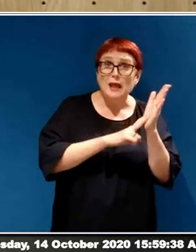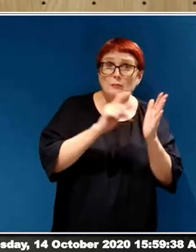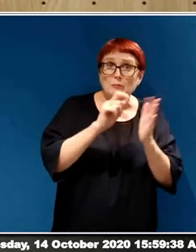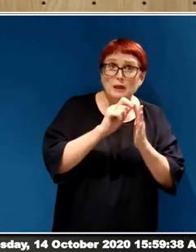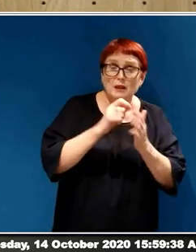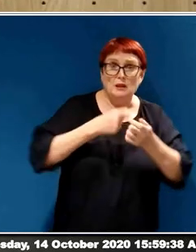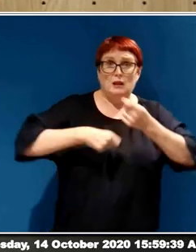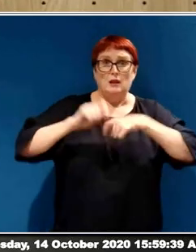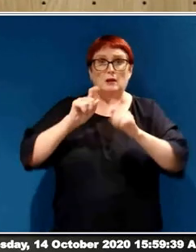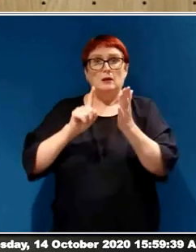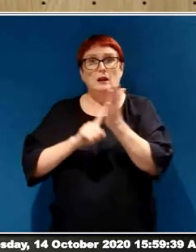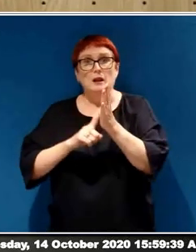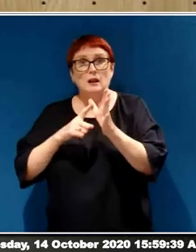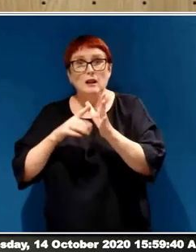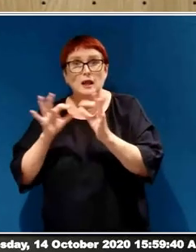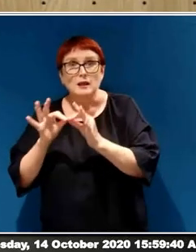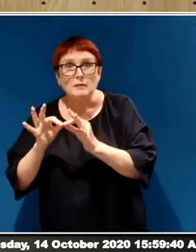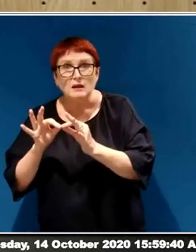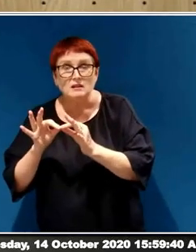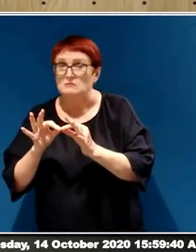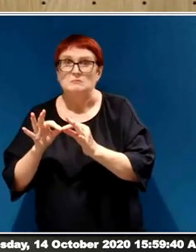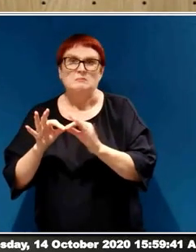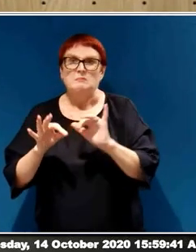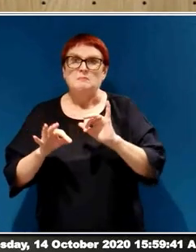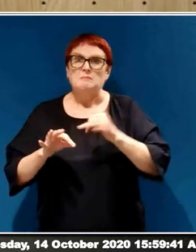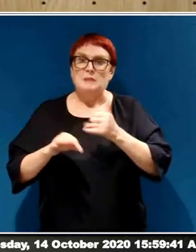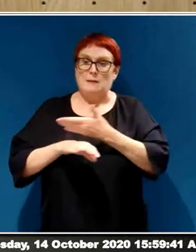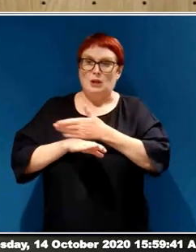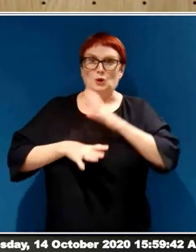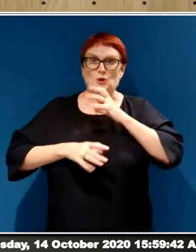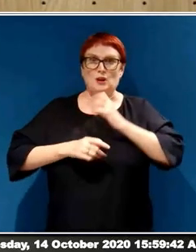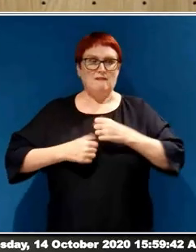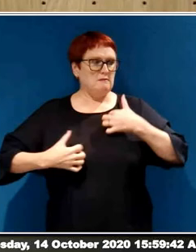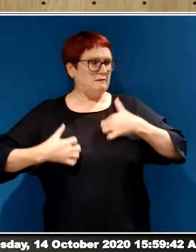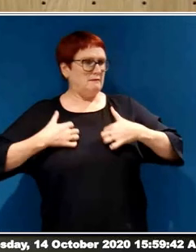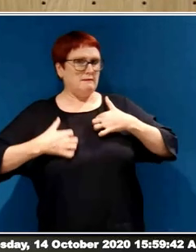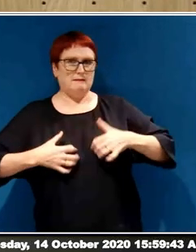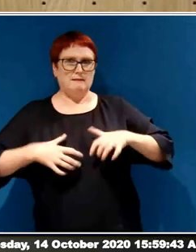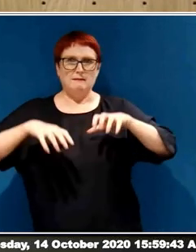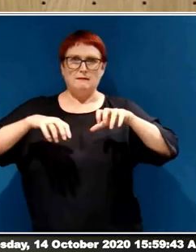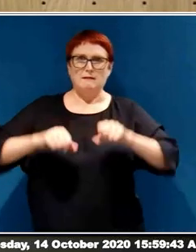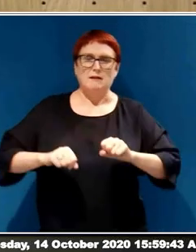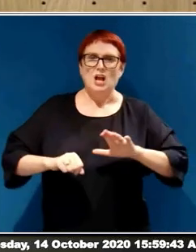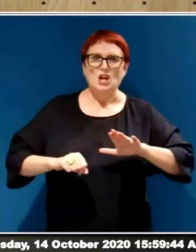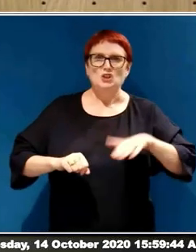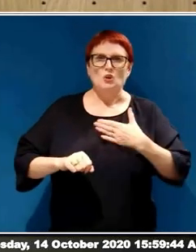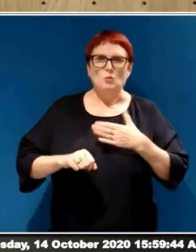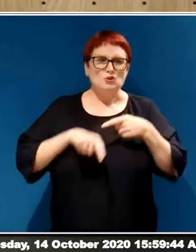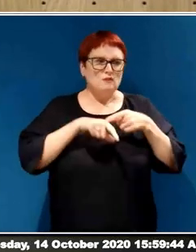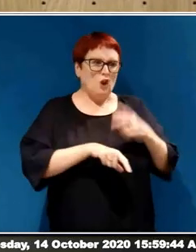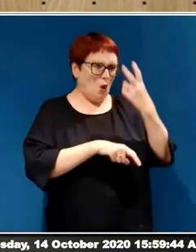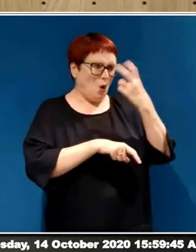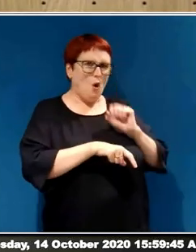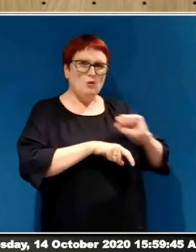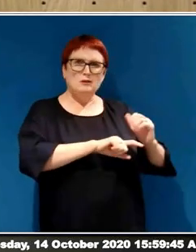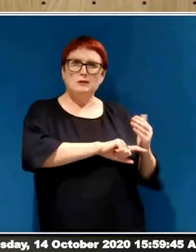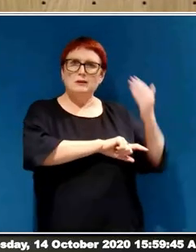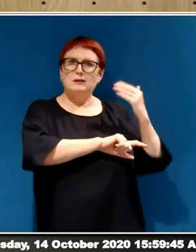have their successors tied to an approach that was implemented by a previous Government. Or they may have made an electoral commitment